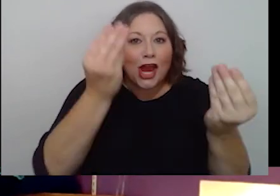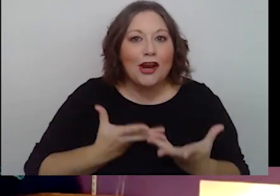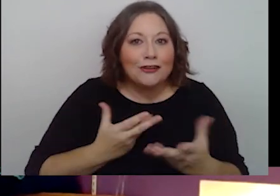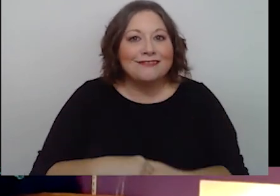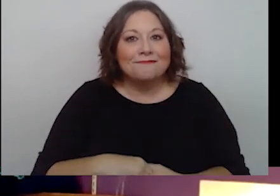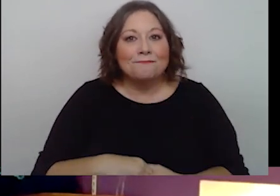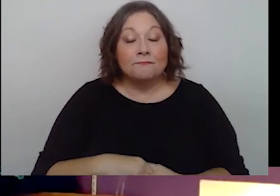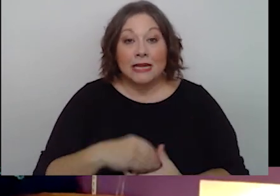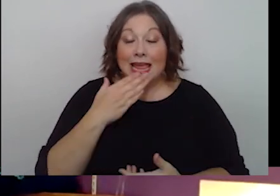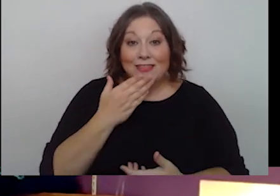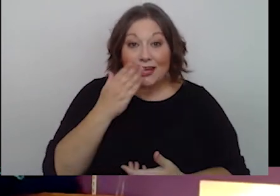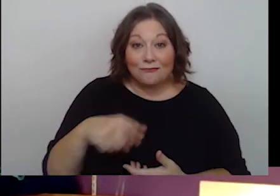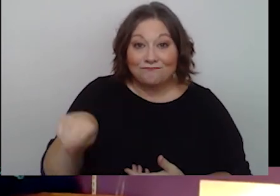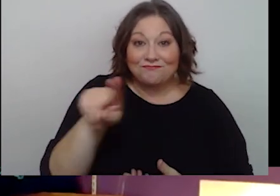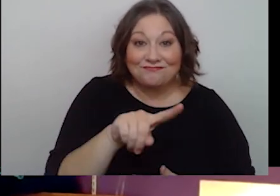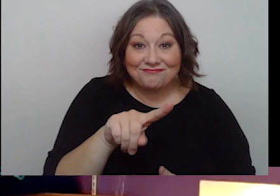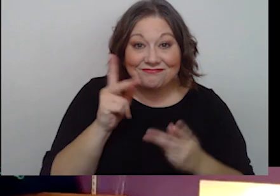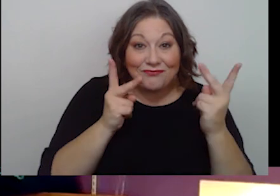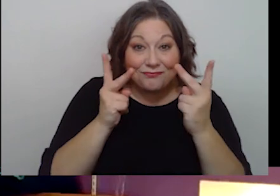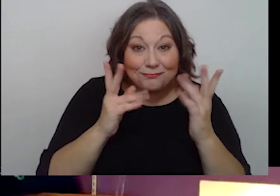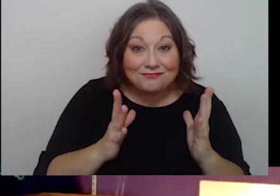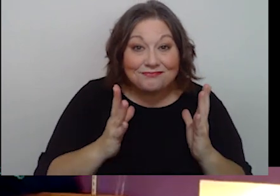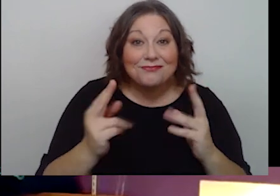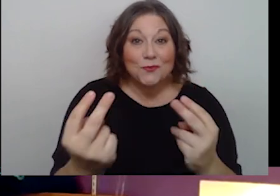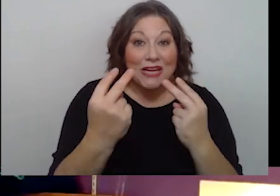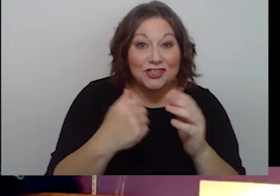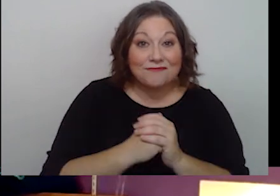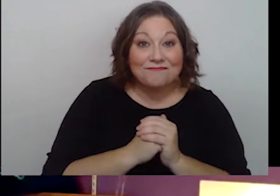Thank you in advance to our viewers for watching. Please share your